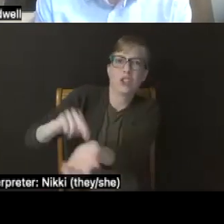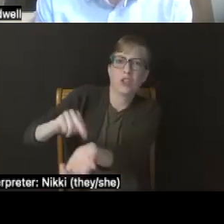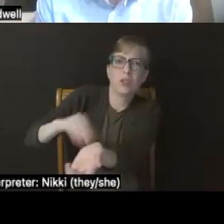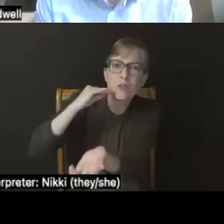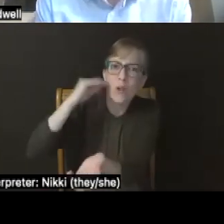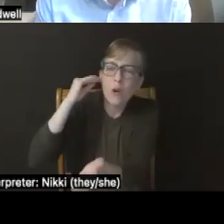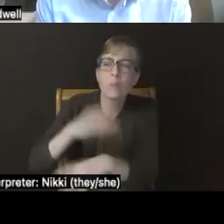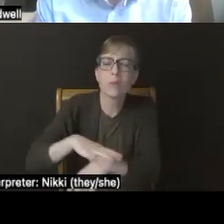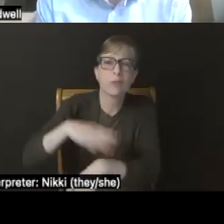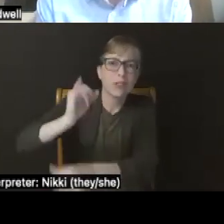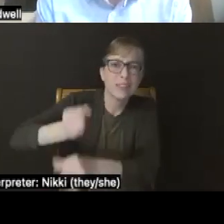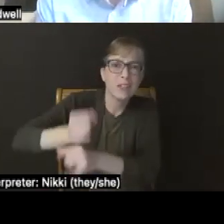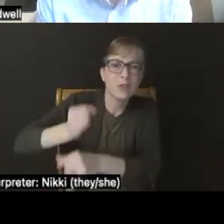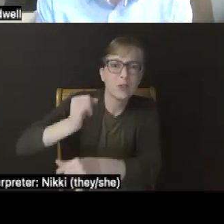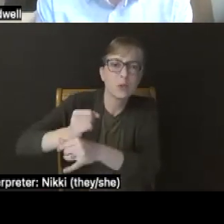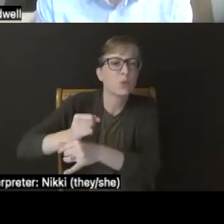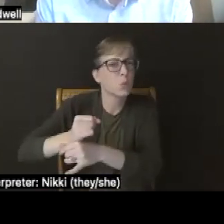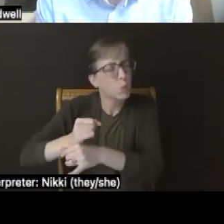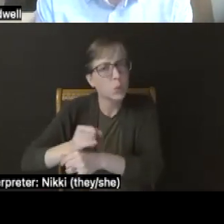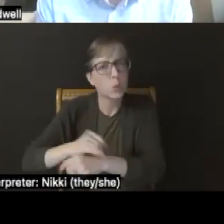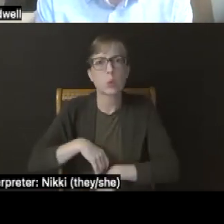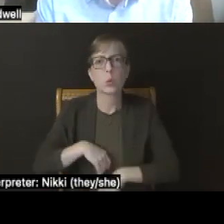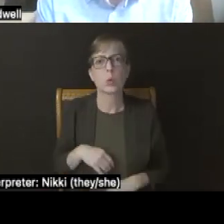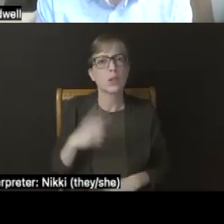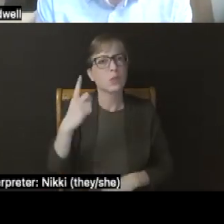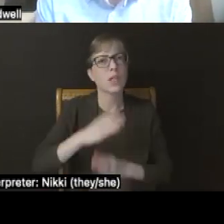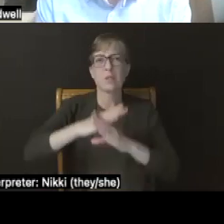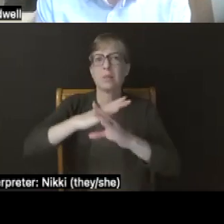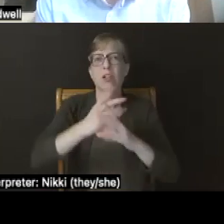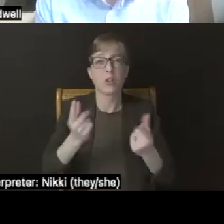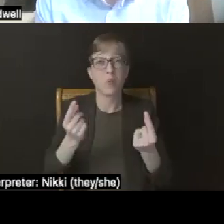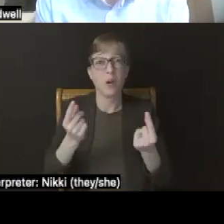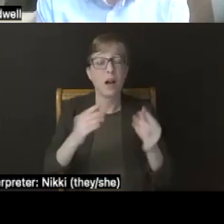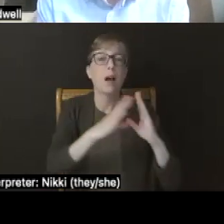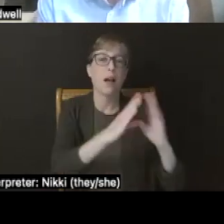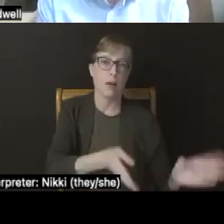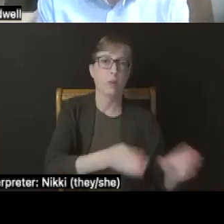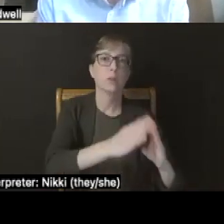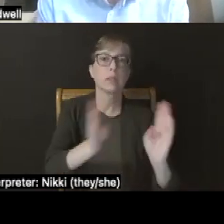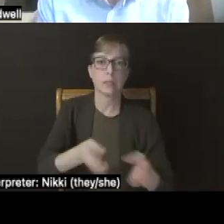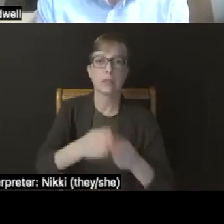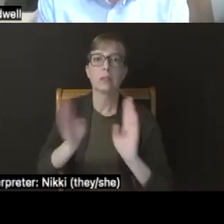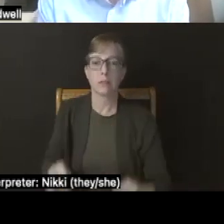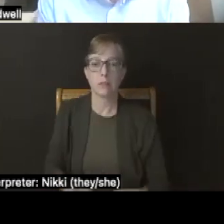moving to the community, is that housing. And we'll highlight some studies that we've done,